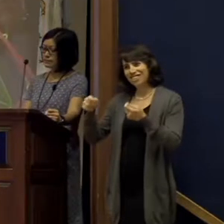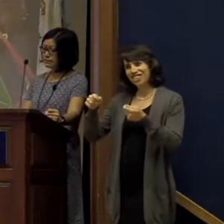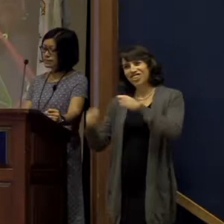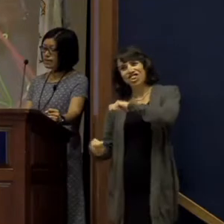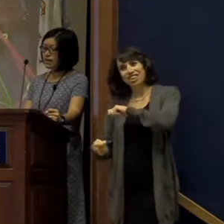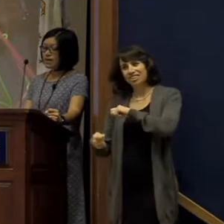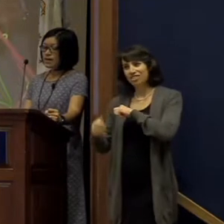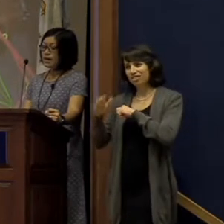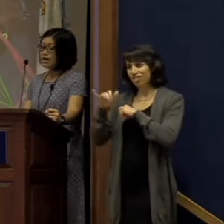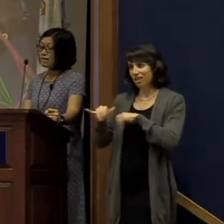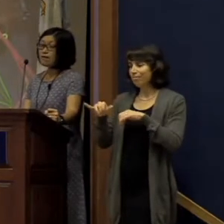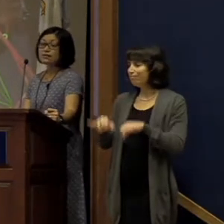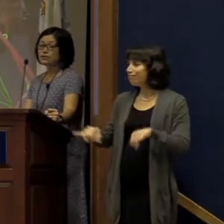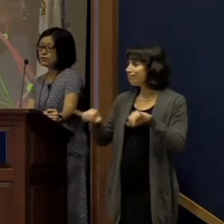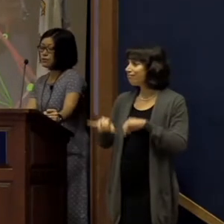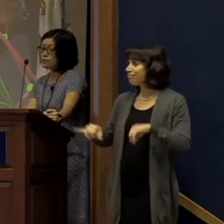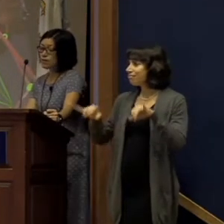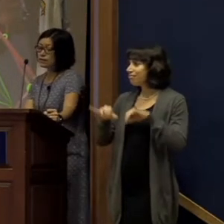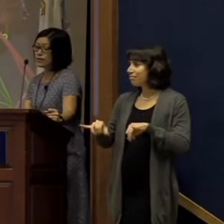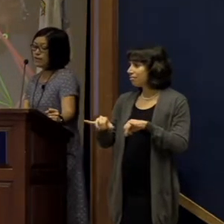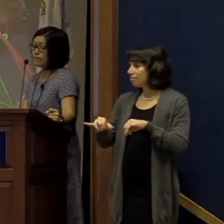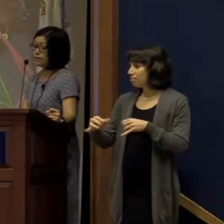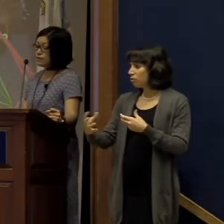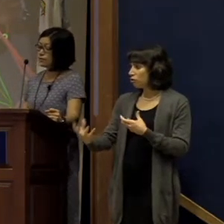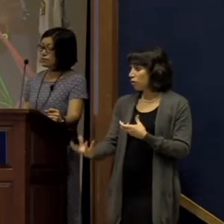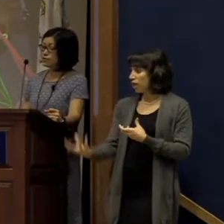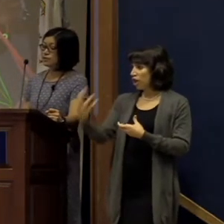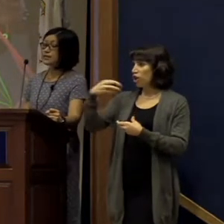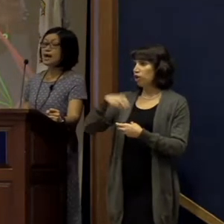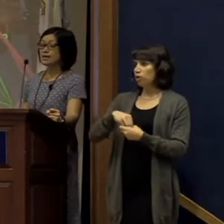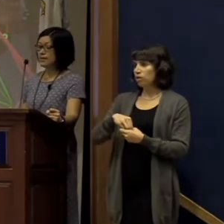in our longitudinal work We have followed youth across time and space